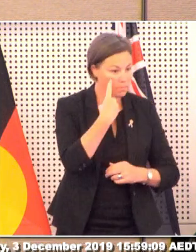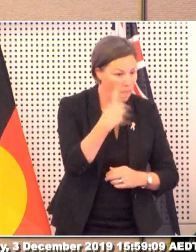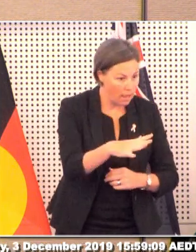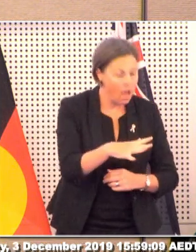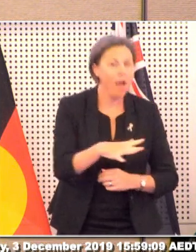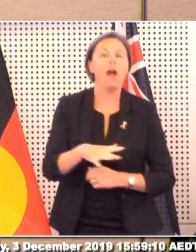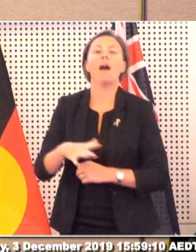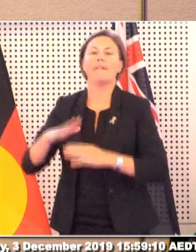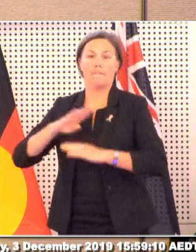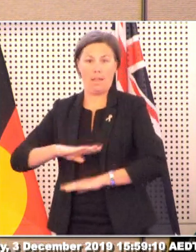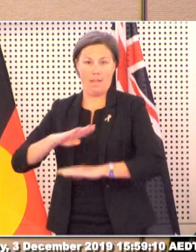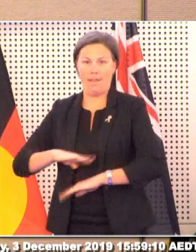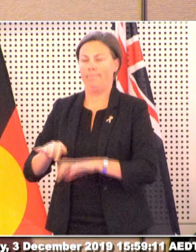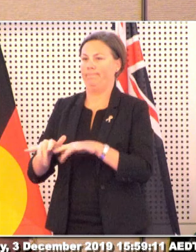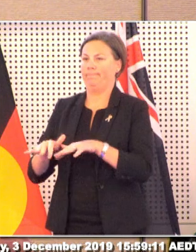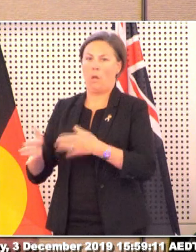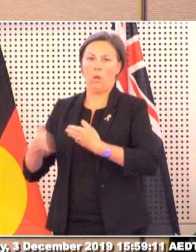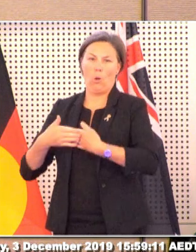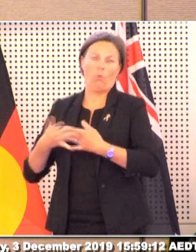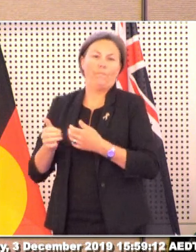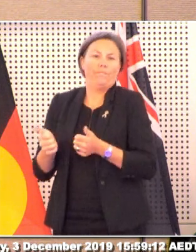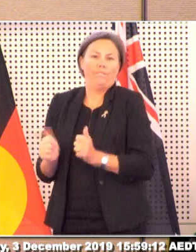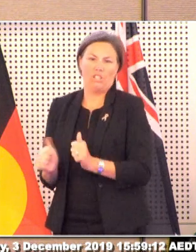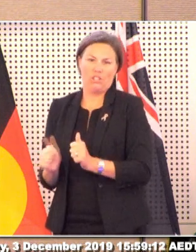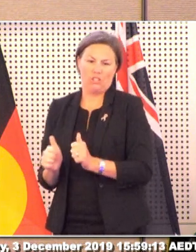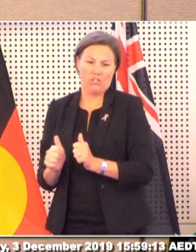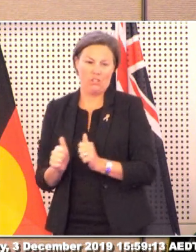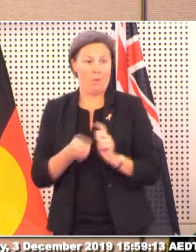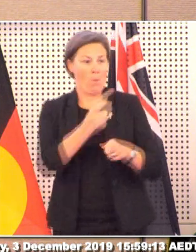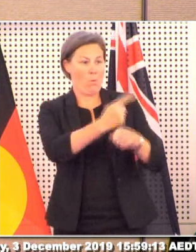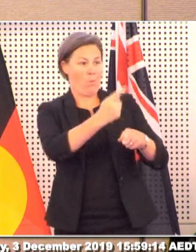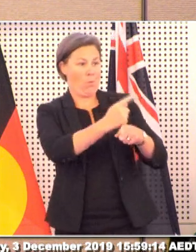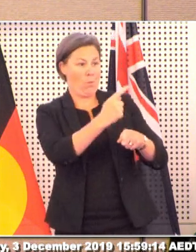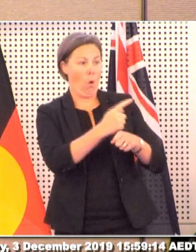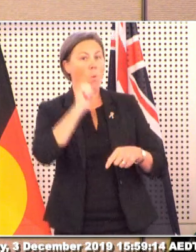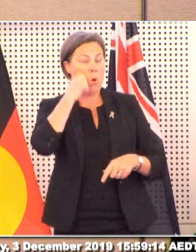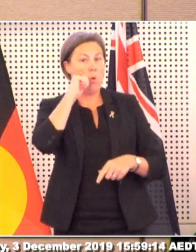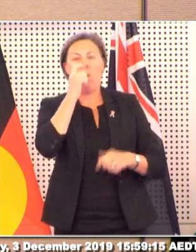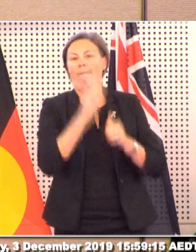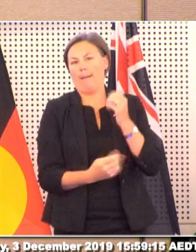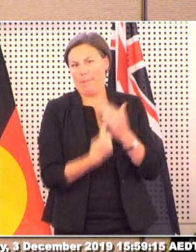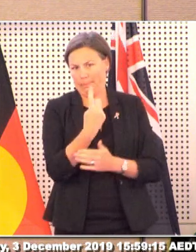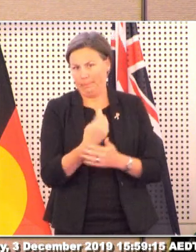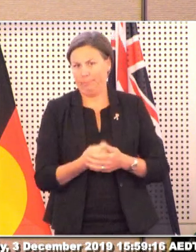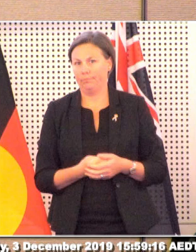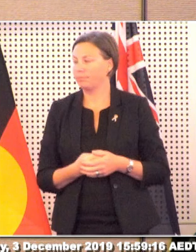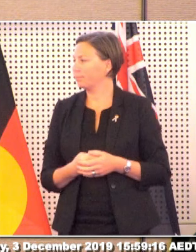might have a good intention but it hasn’t actually happened. Can I ask about this casualisation of the workforce.